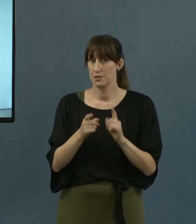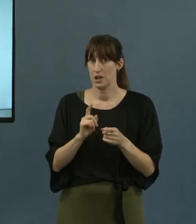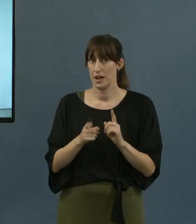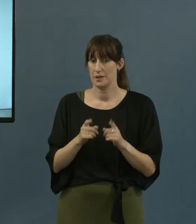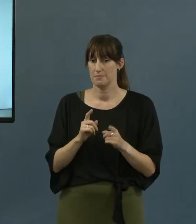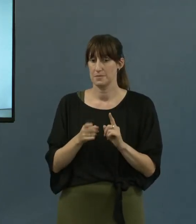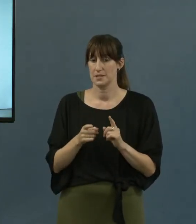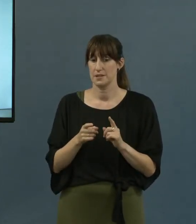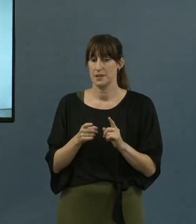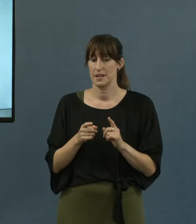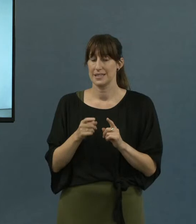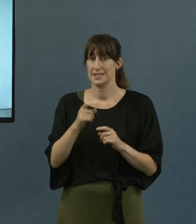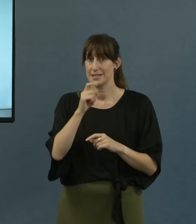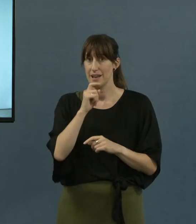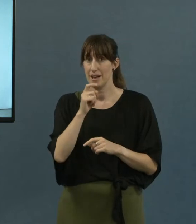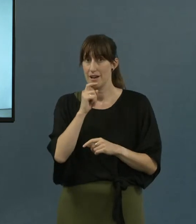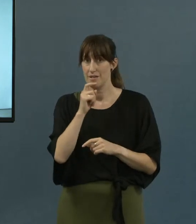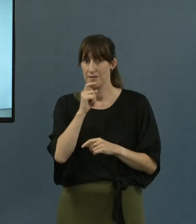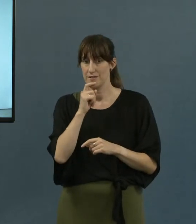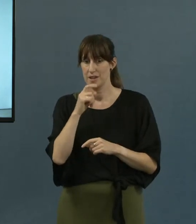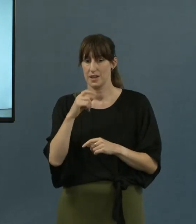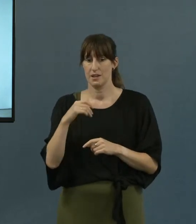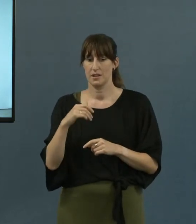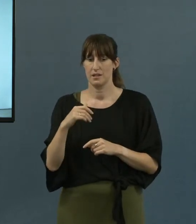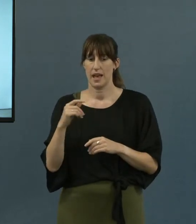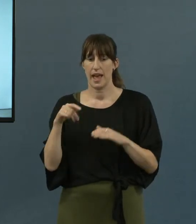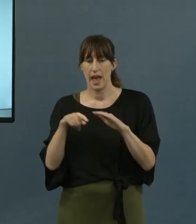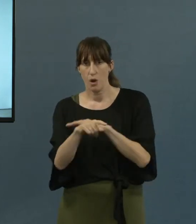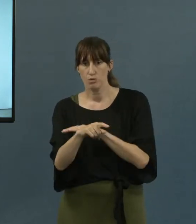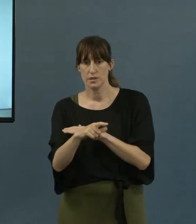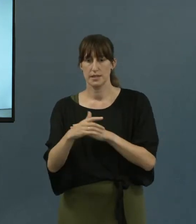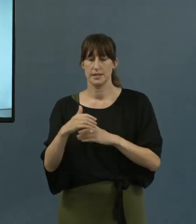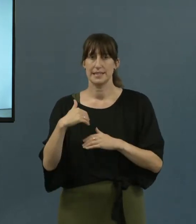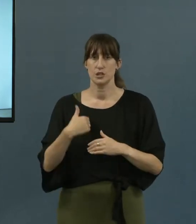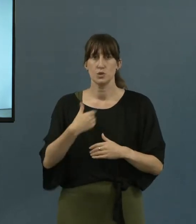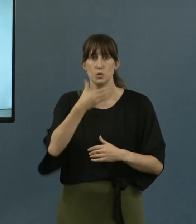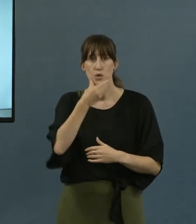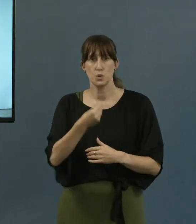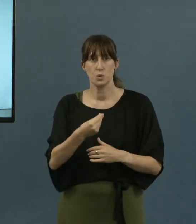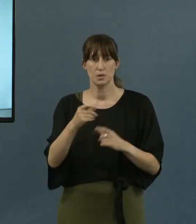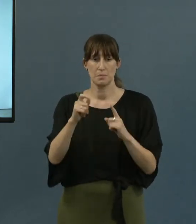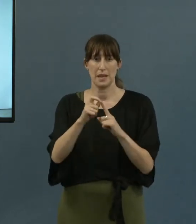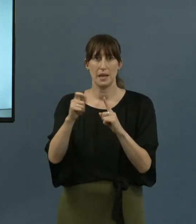that general practice staff